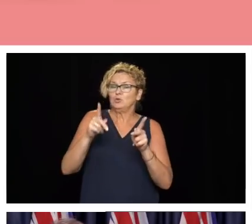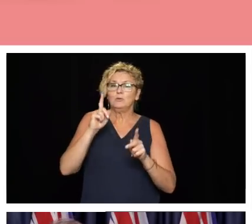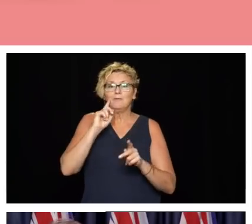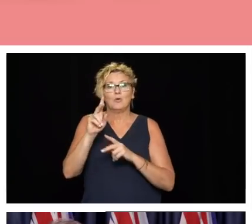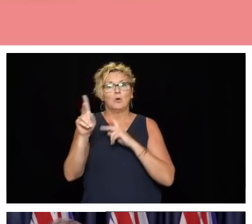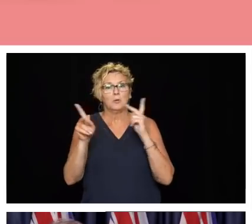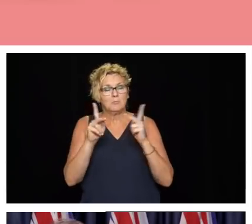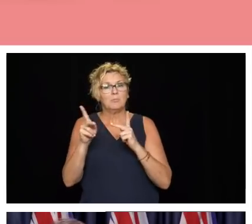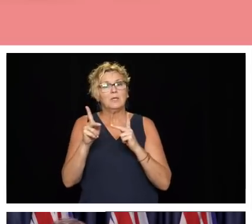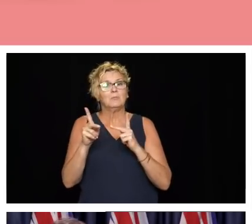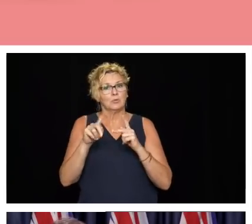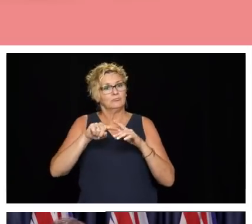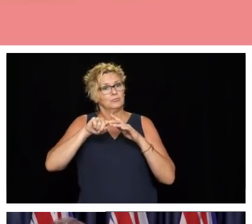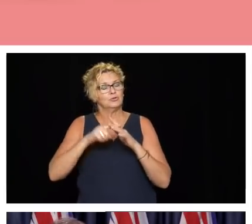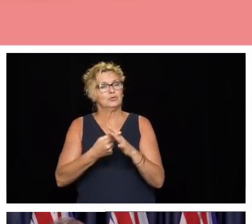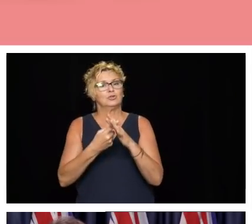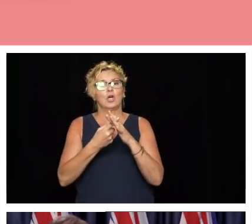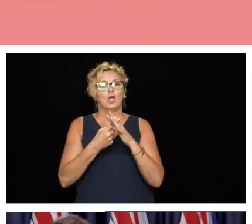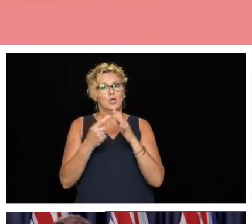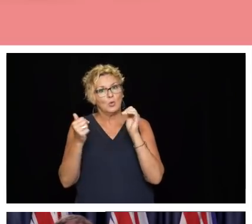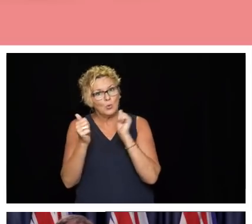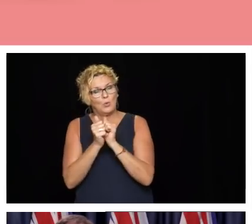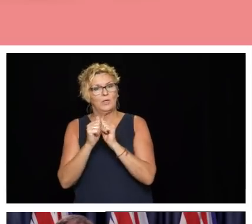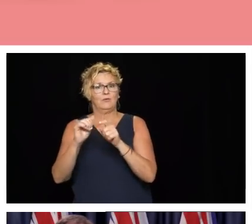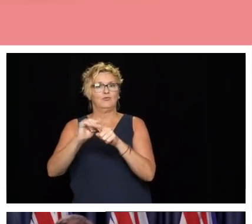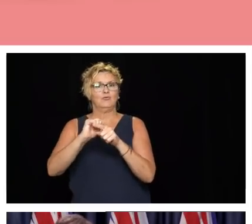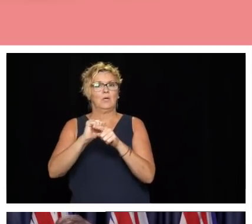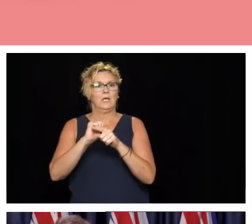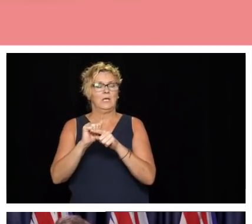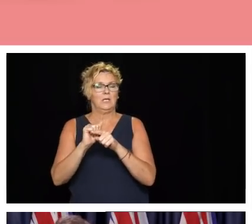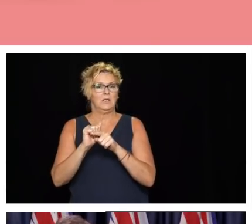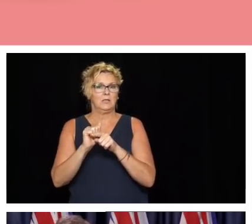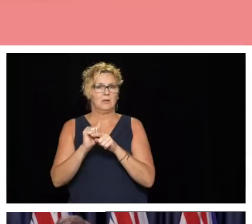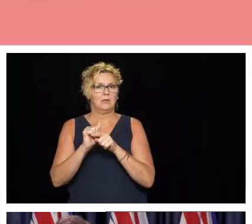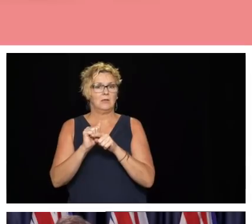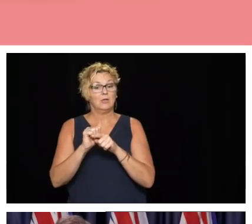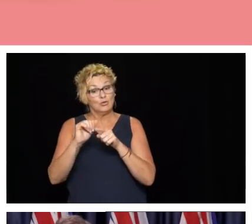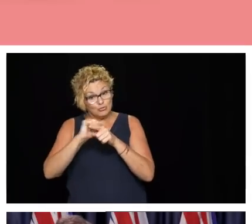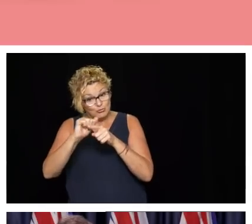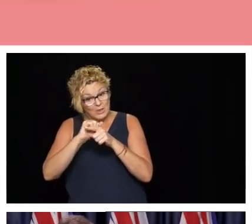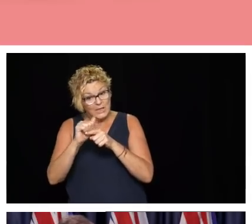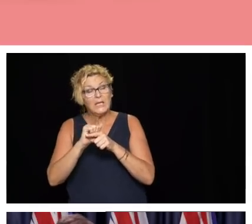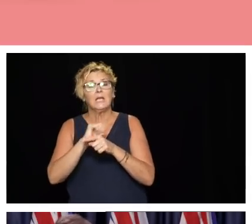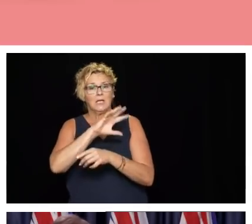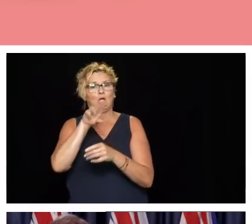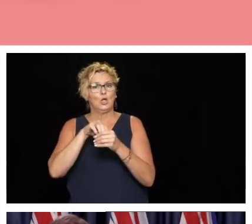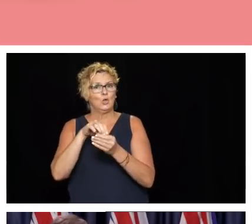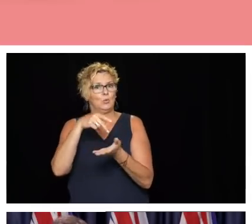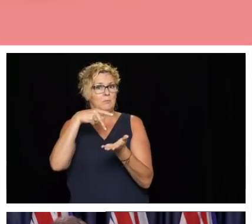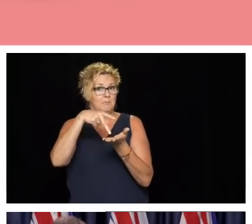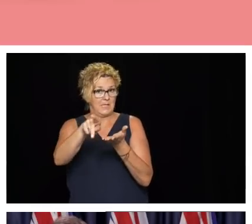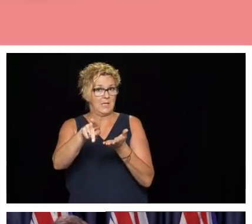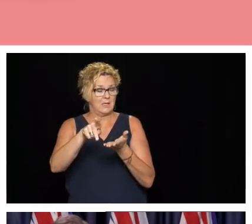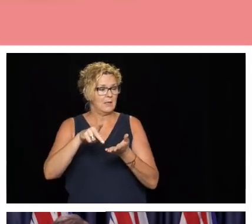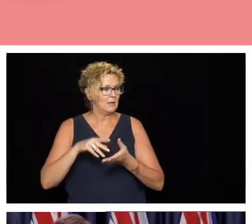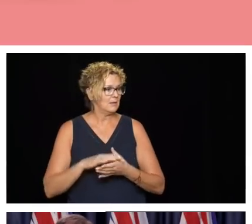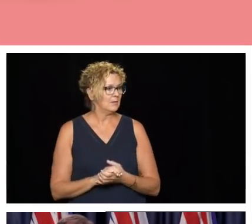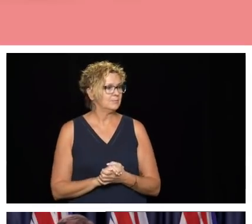place will provide a path for interested applicants to receive formal on-the-job modular training, new hires in the program start in the healthcare support work and